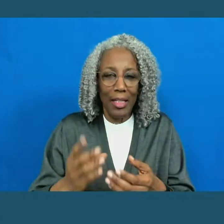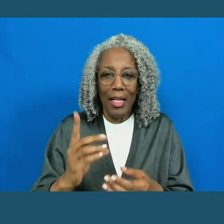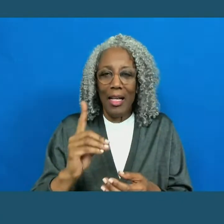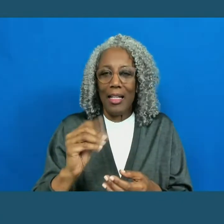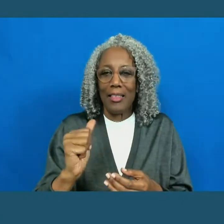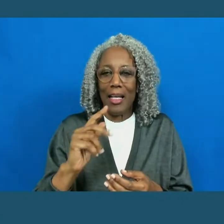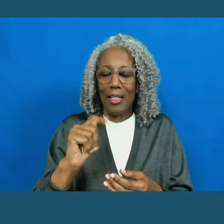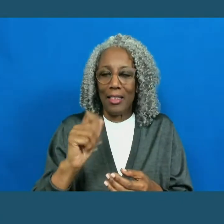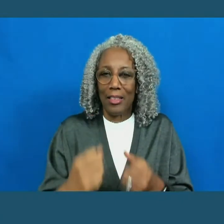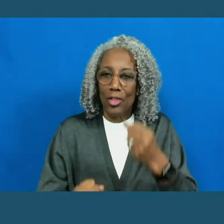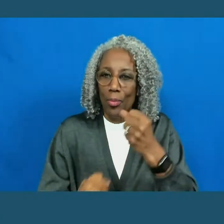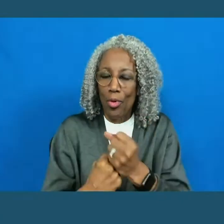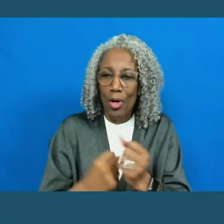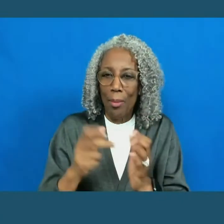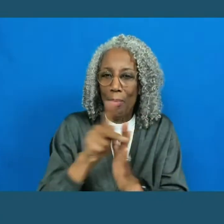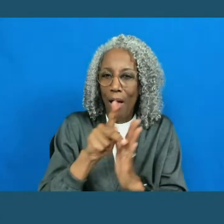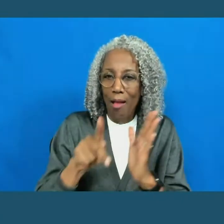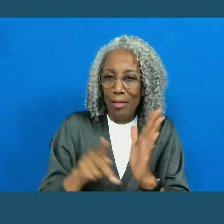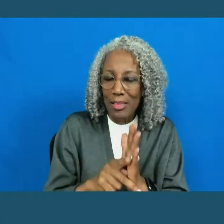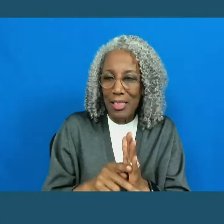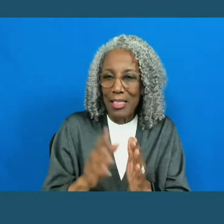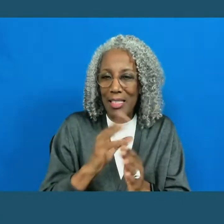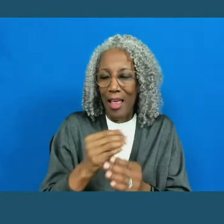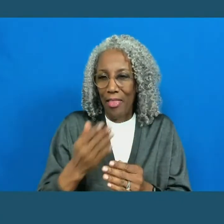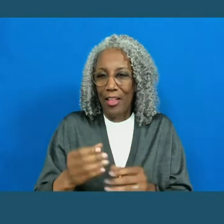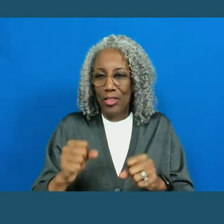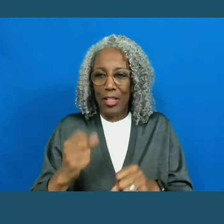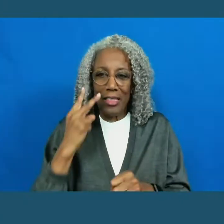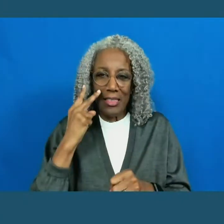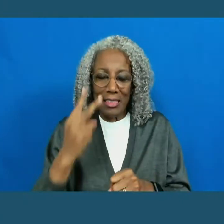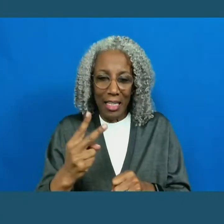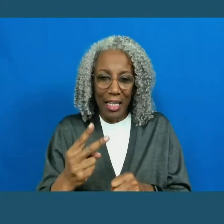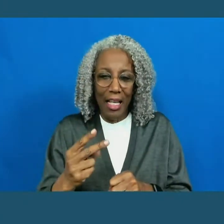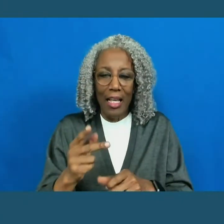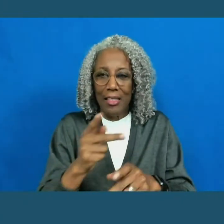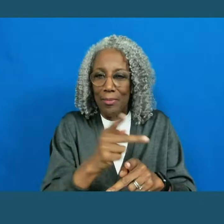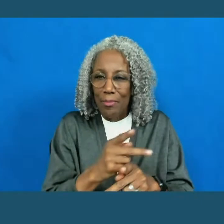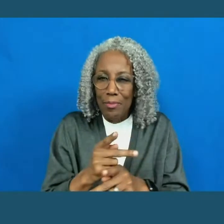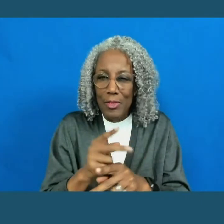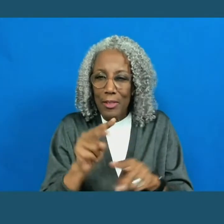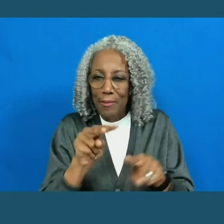mixture of data back policies and tangible tactics to manifest